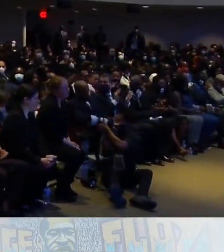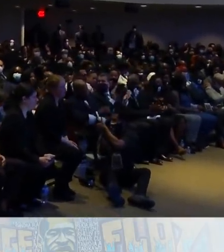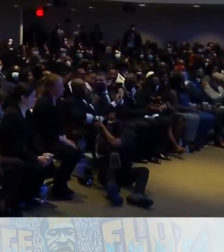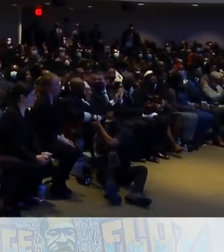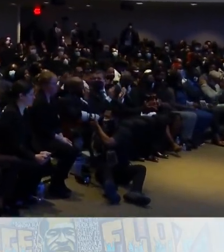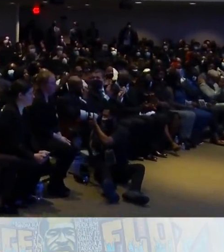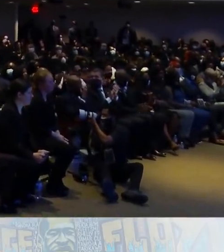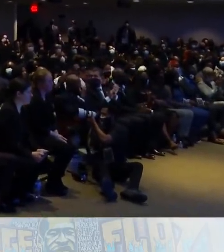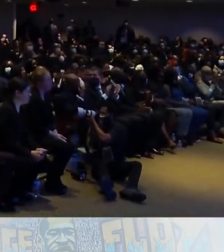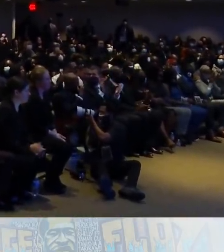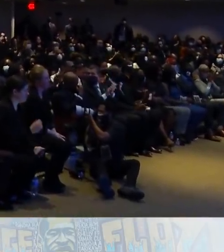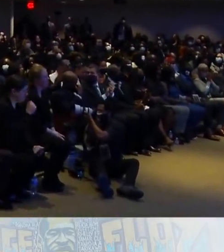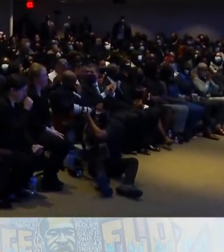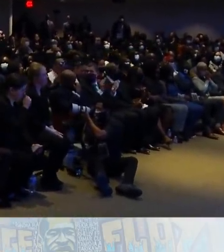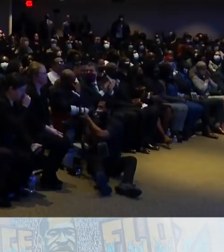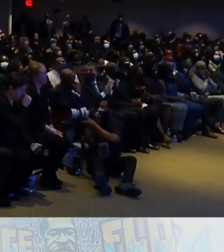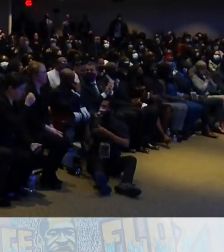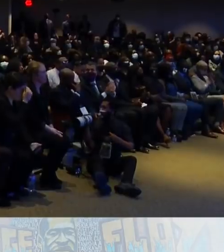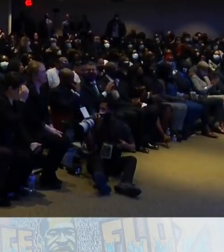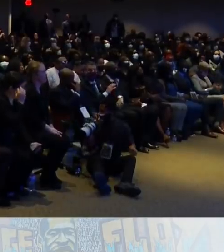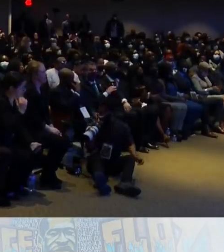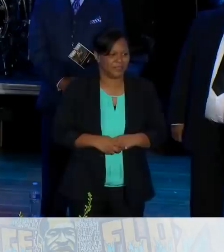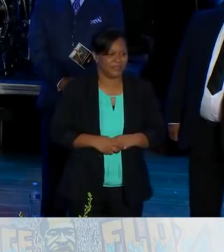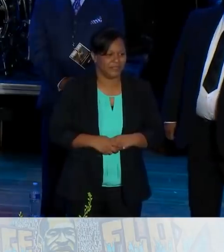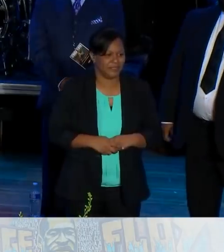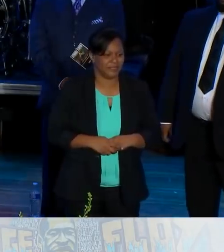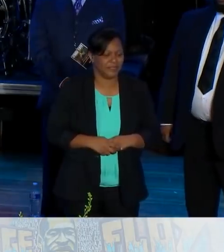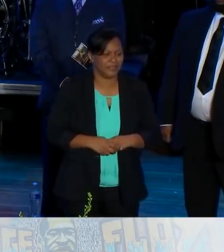OF THINGS HE DOES NOT PUT HIS NAME ON THE LINE, BROTHER. IT IS ON THIS POINT.